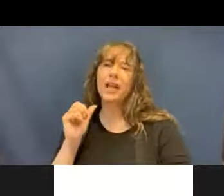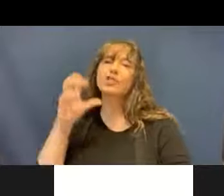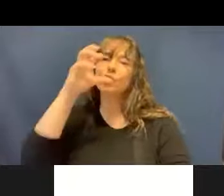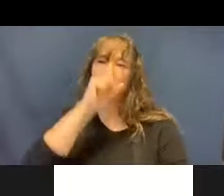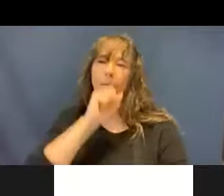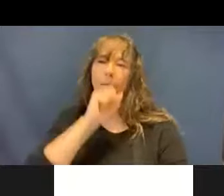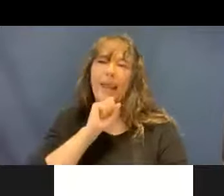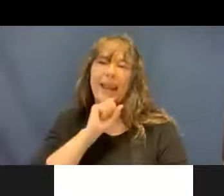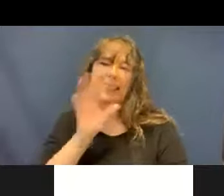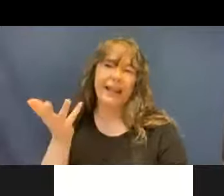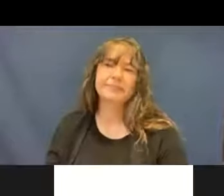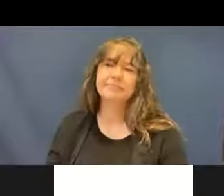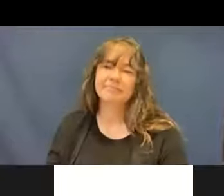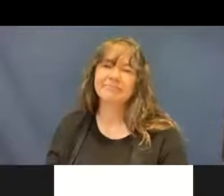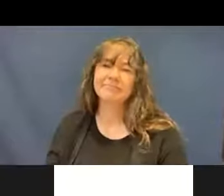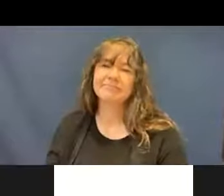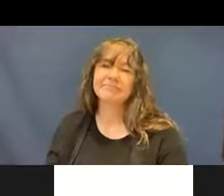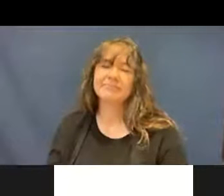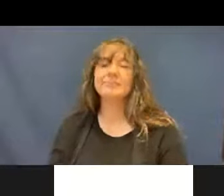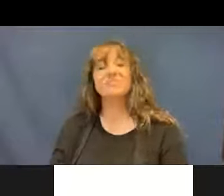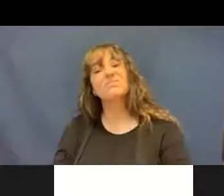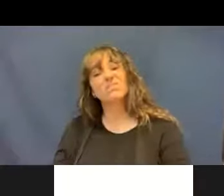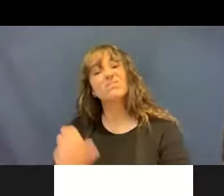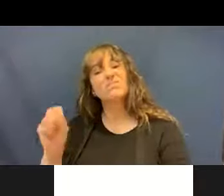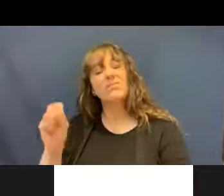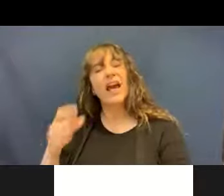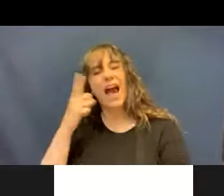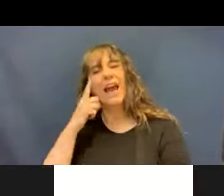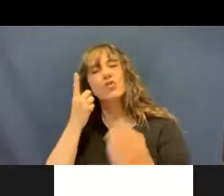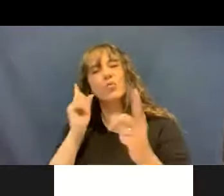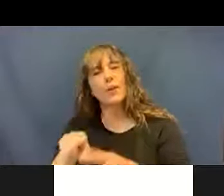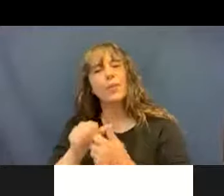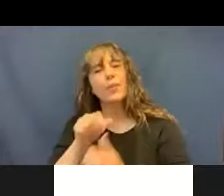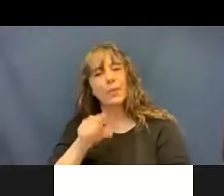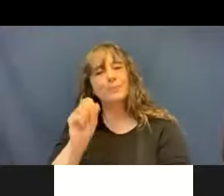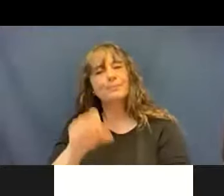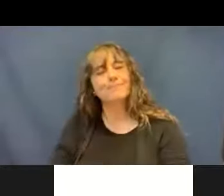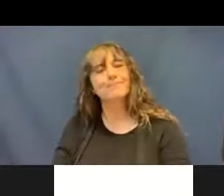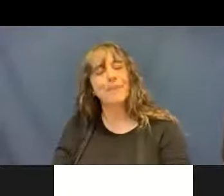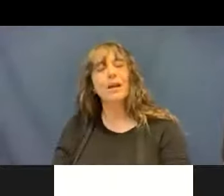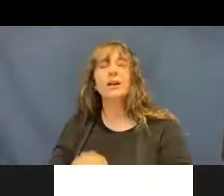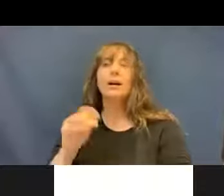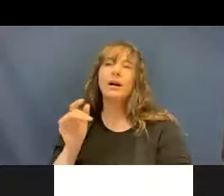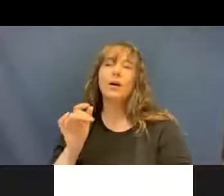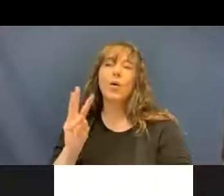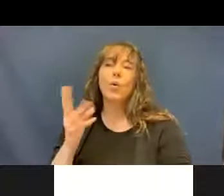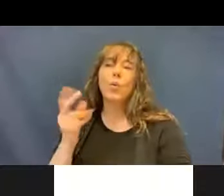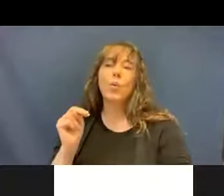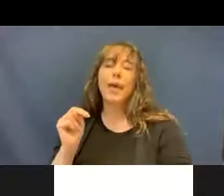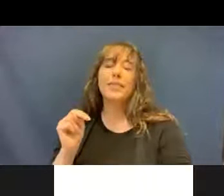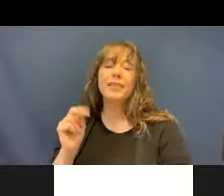I think I go along with you, is when there's no masks on and I can